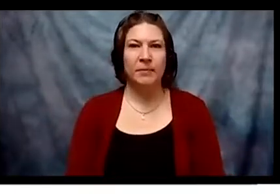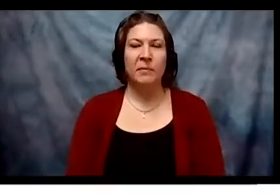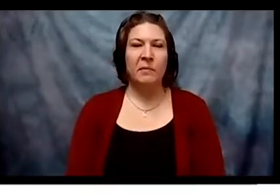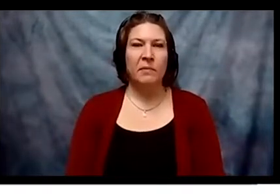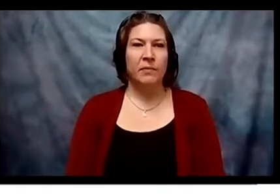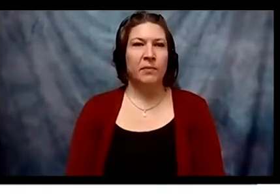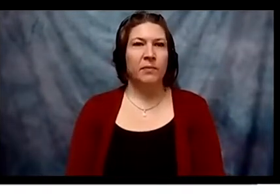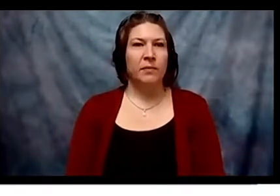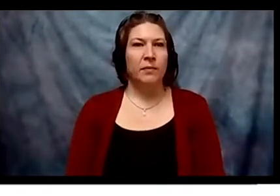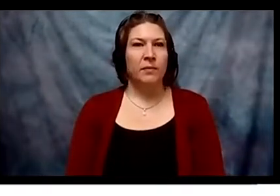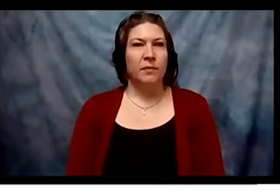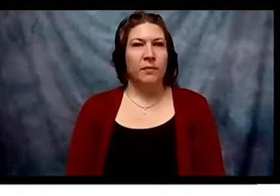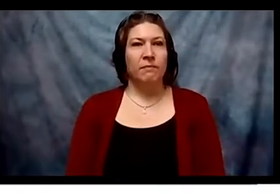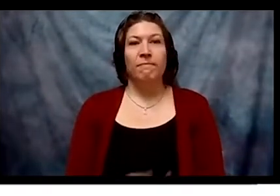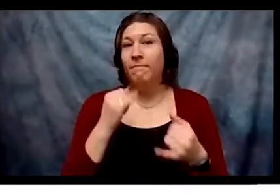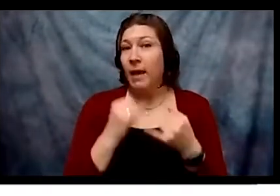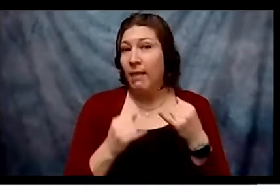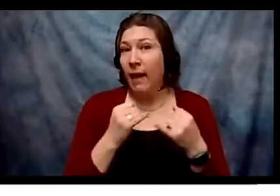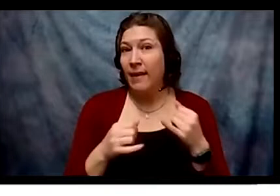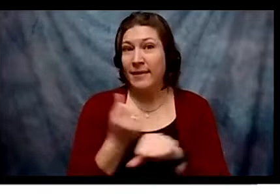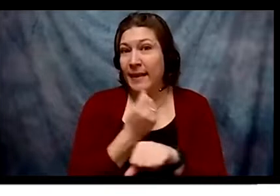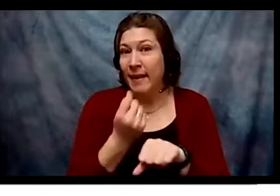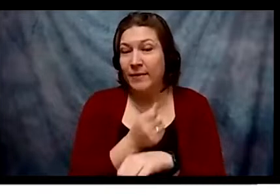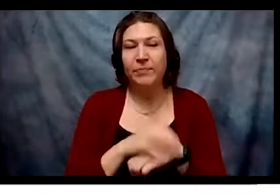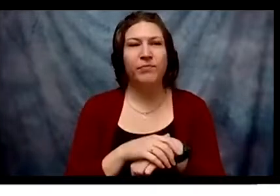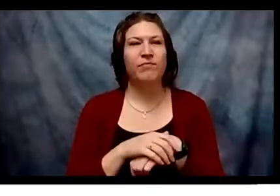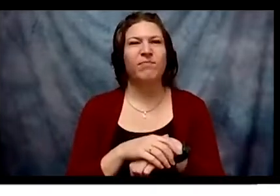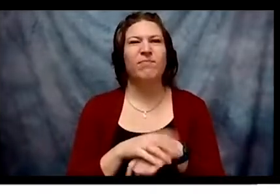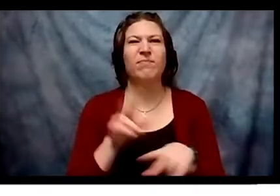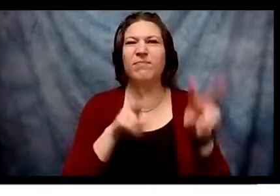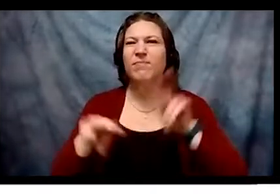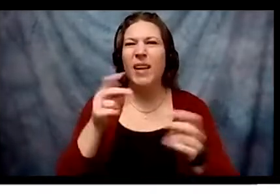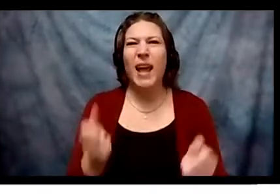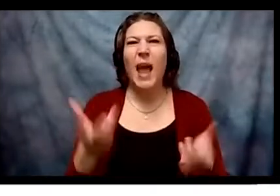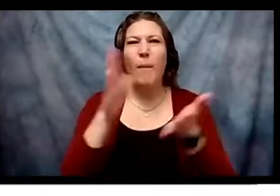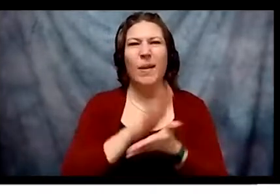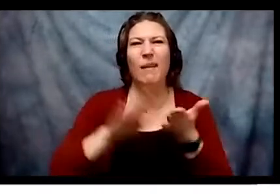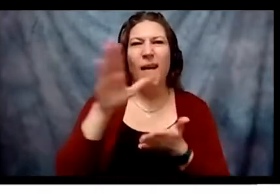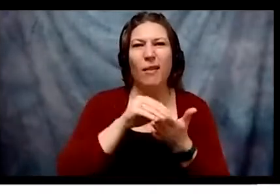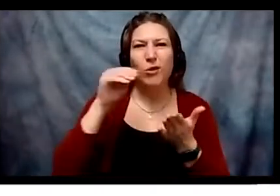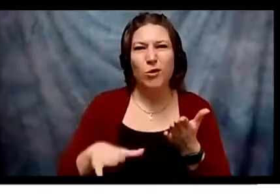Lastly, let's look quickly at the numbers of college students with disability.